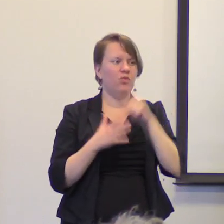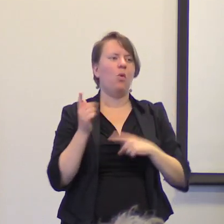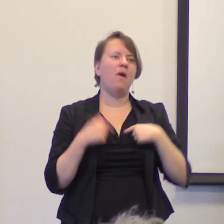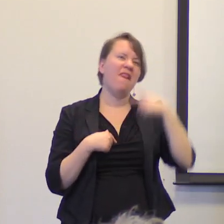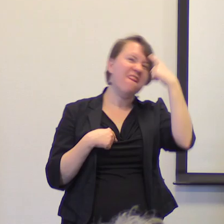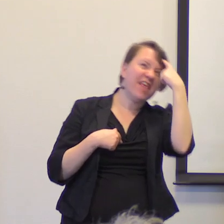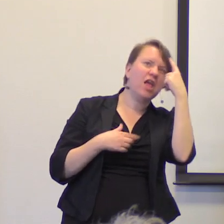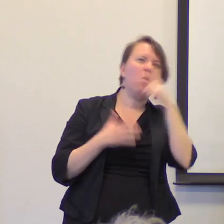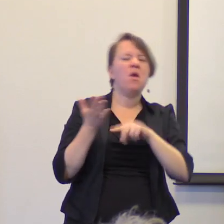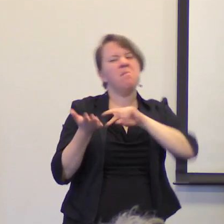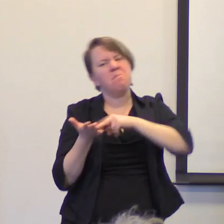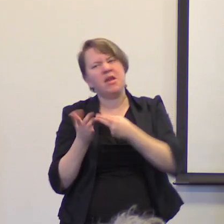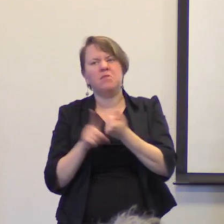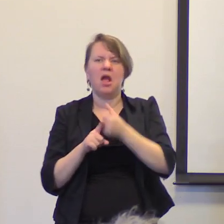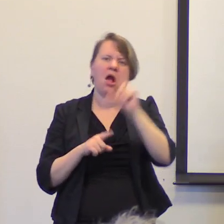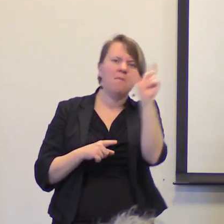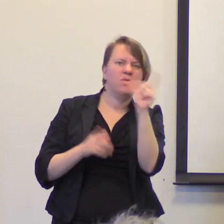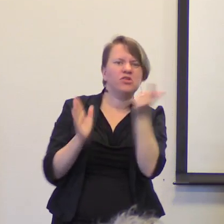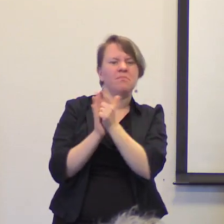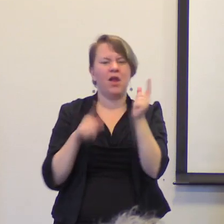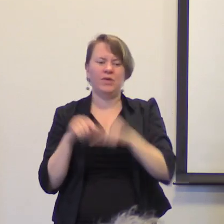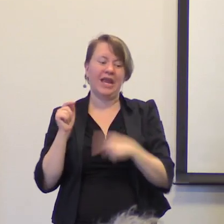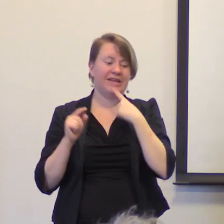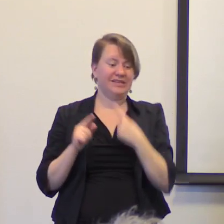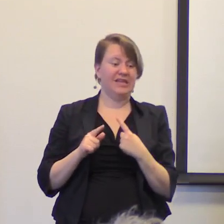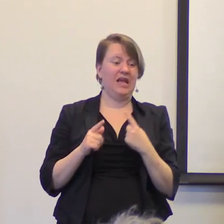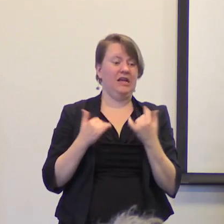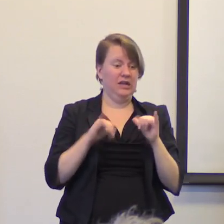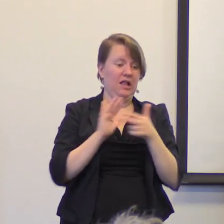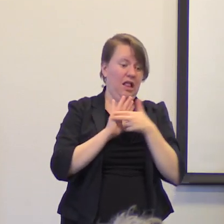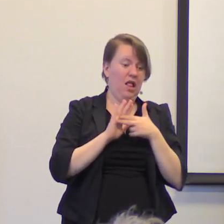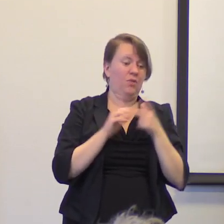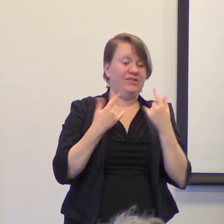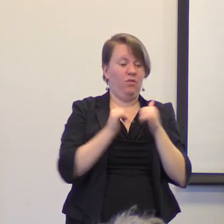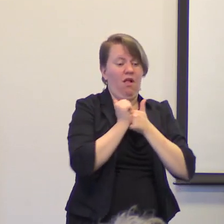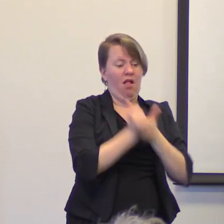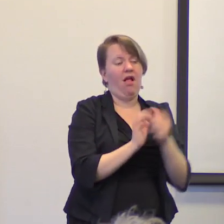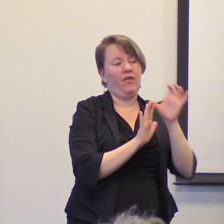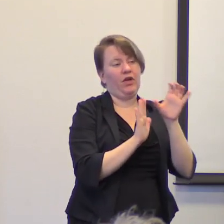We meant this to be a Muslim ban. We came as close as we could while still trying to be constitutional."